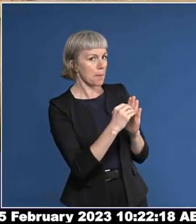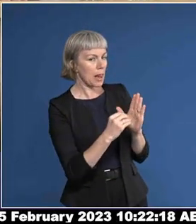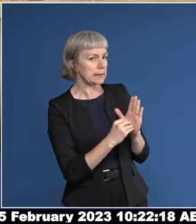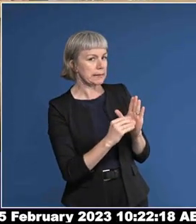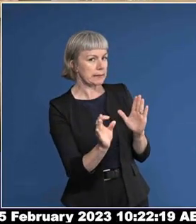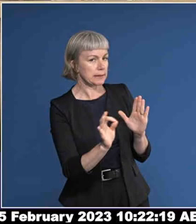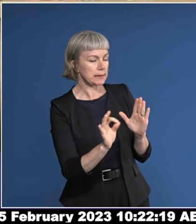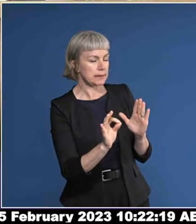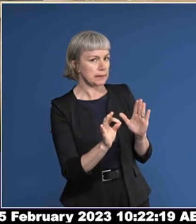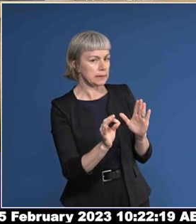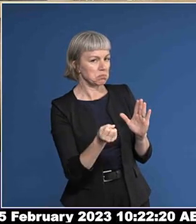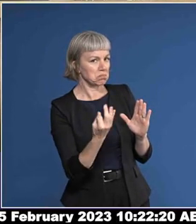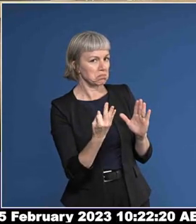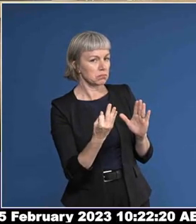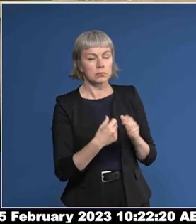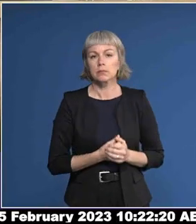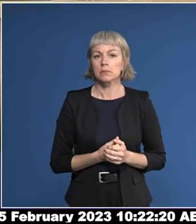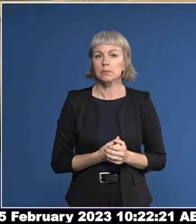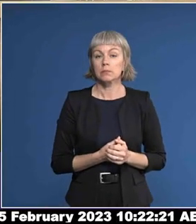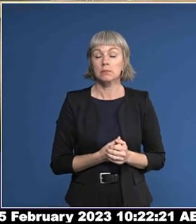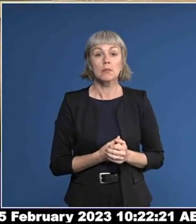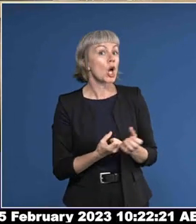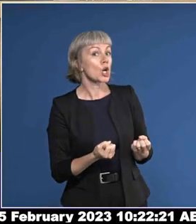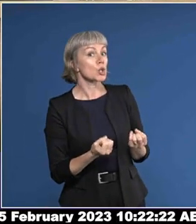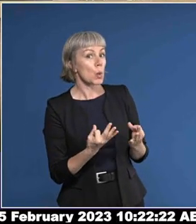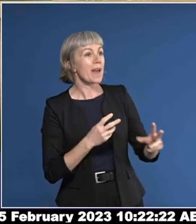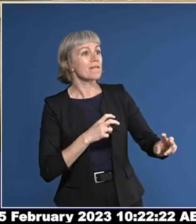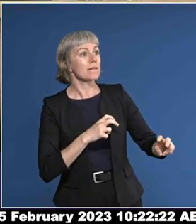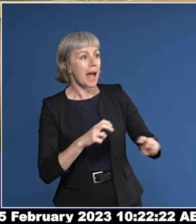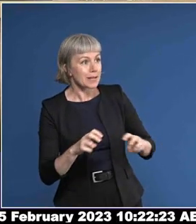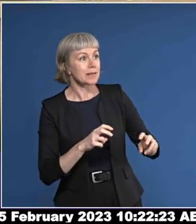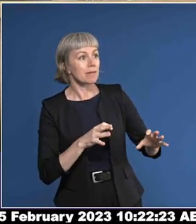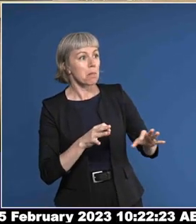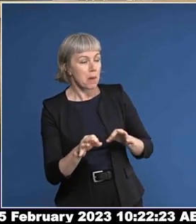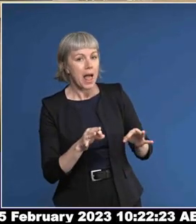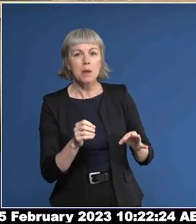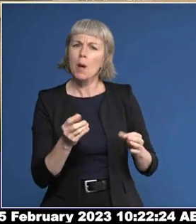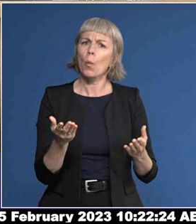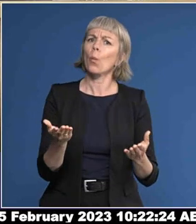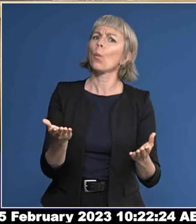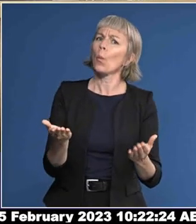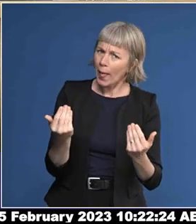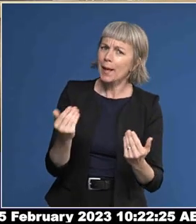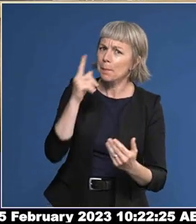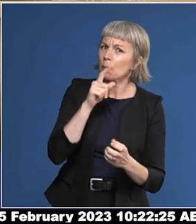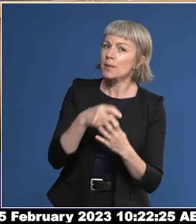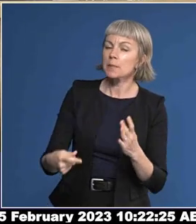We don't have an active plan, but we are certainly open to people with a disability applying. Ms Toohey? MS TOOHEY: No, the same with us.